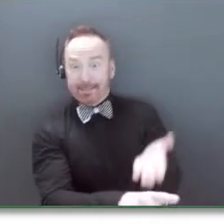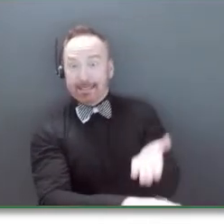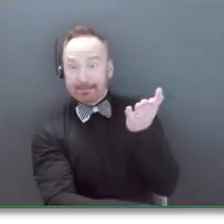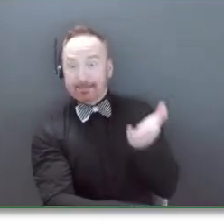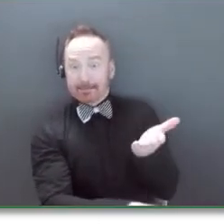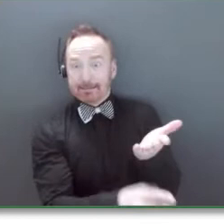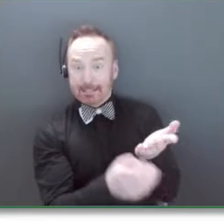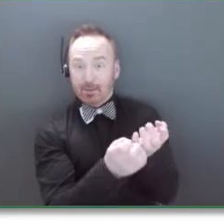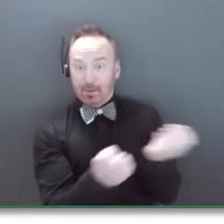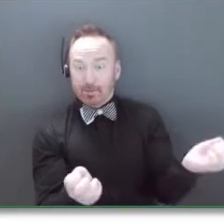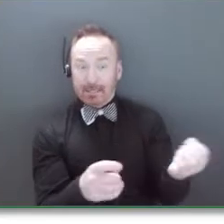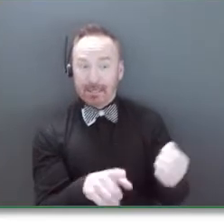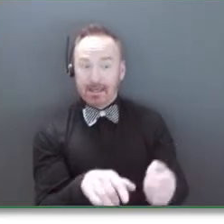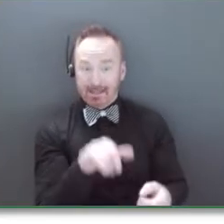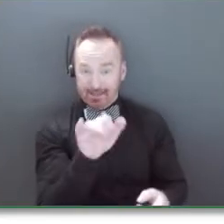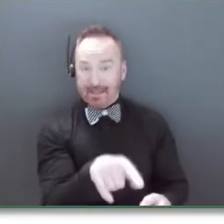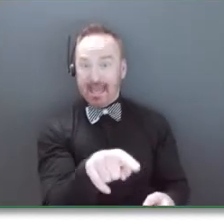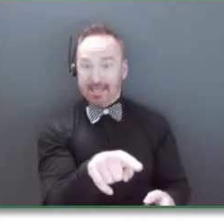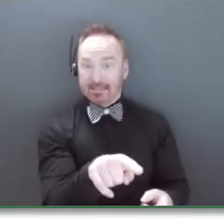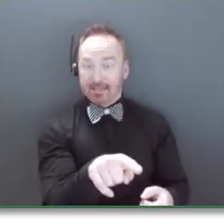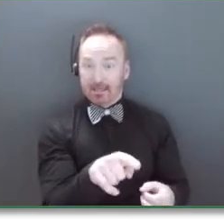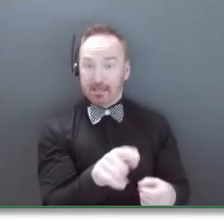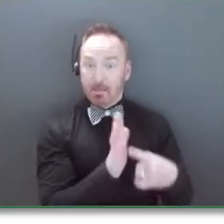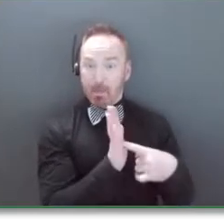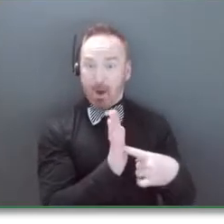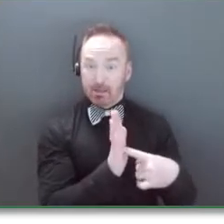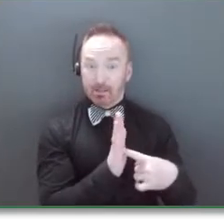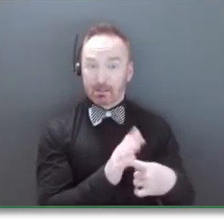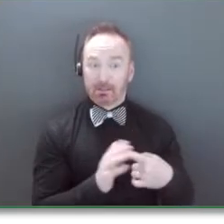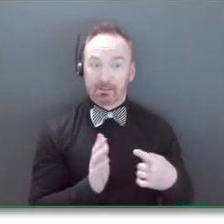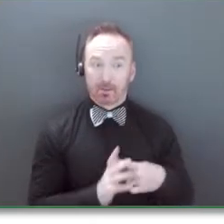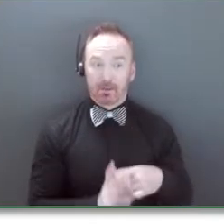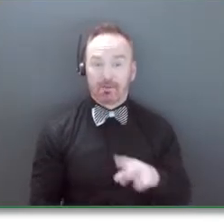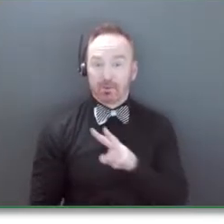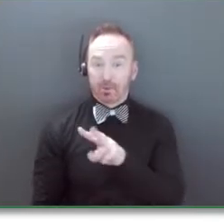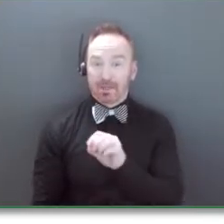model that we and we've actually been using now since 2006, what we refer to as